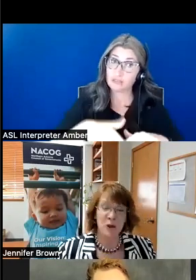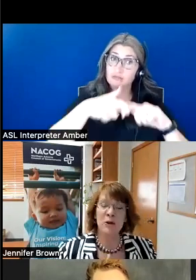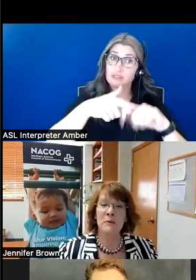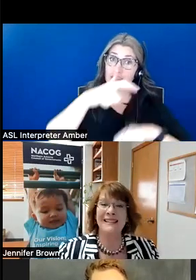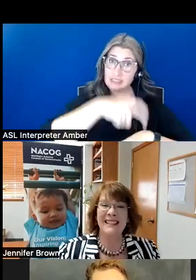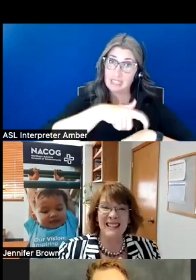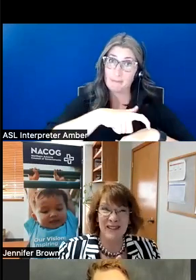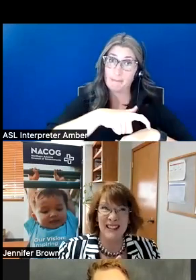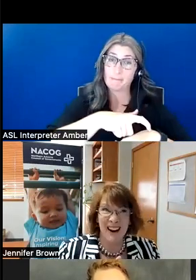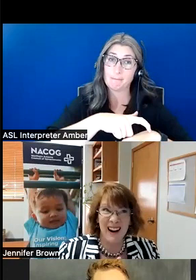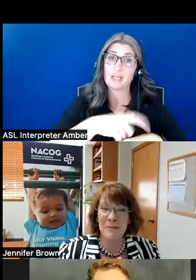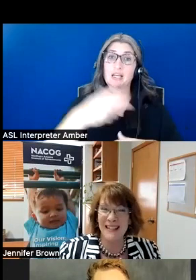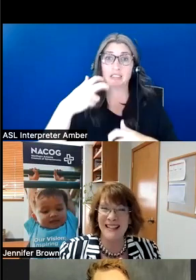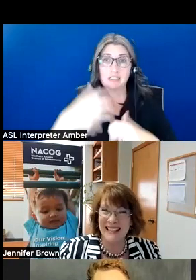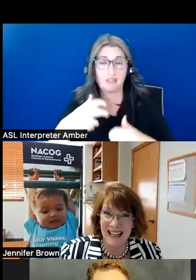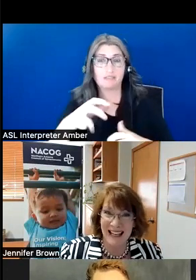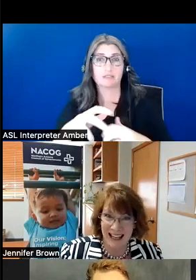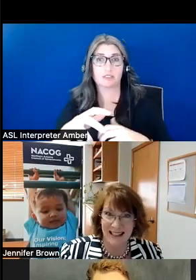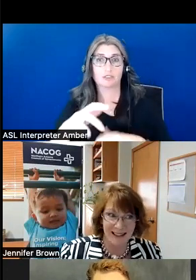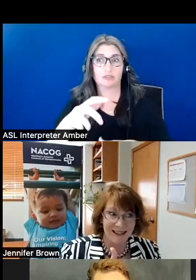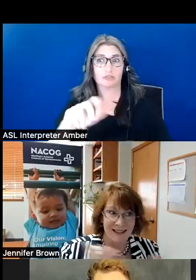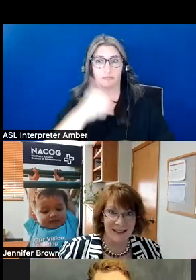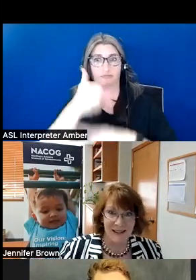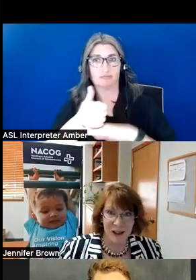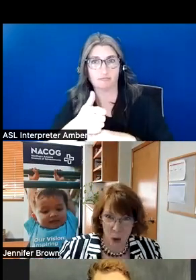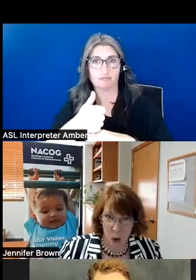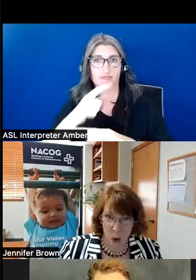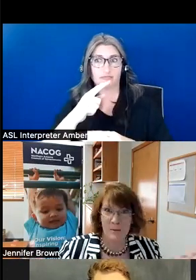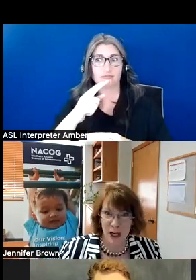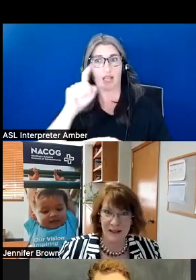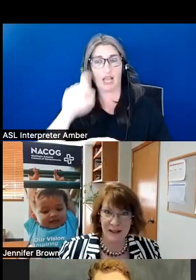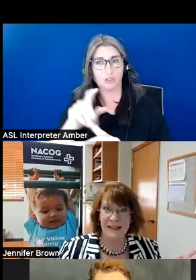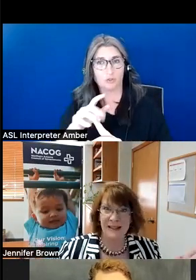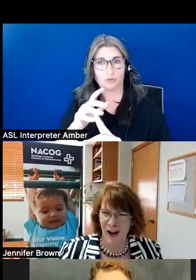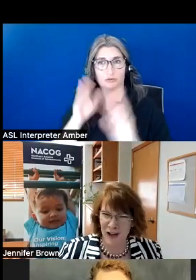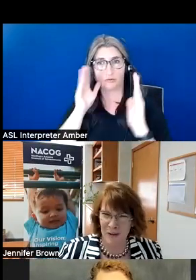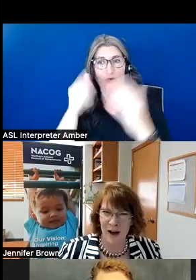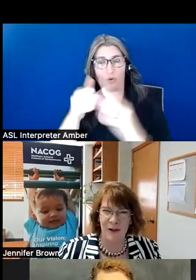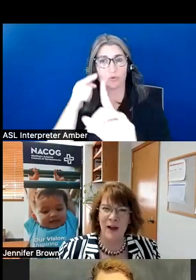Number two, it was time to dedicate to goals and objectives and a logic model.